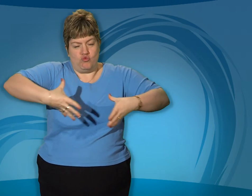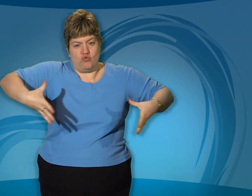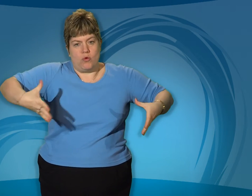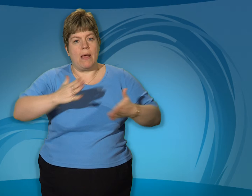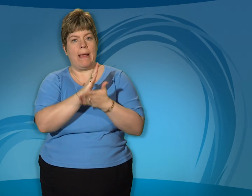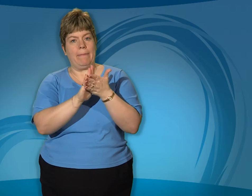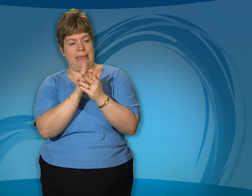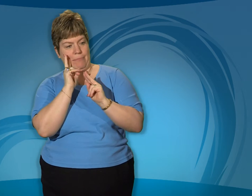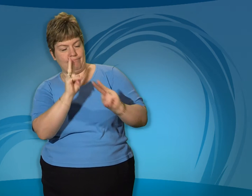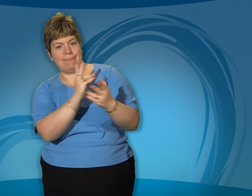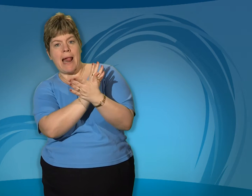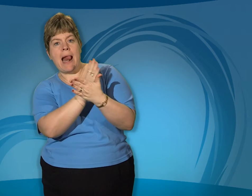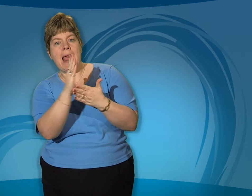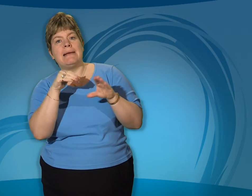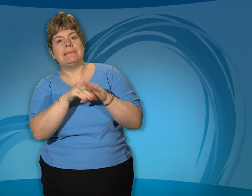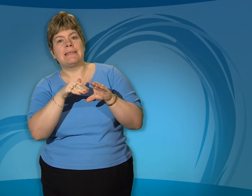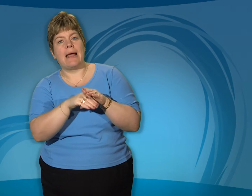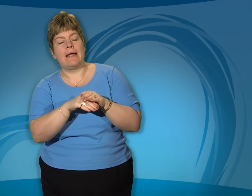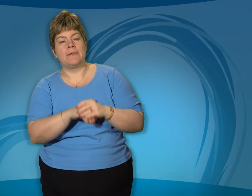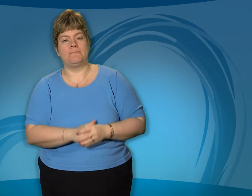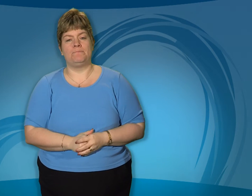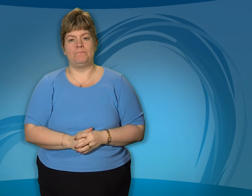This will allow a clear view of the lining of the bowel.